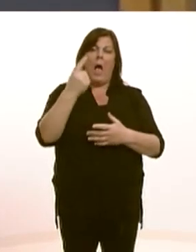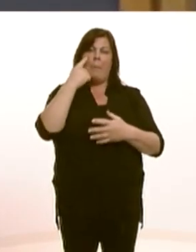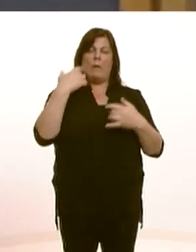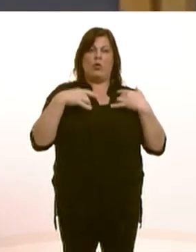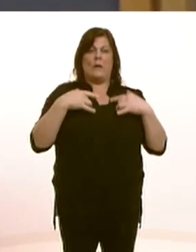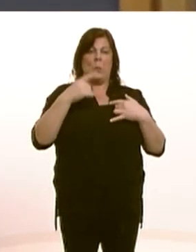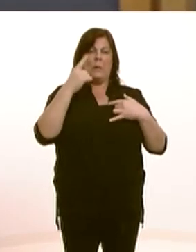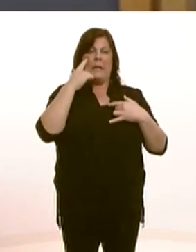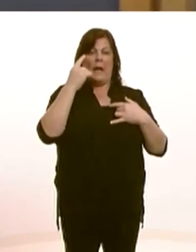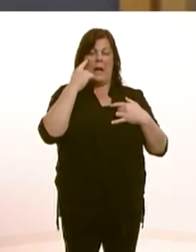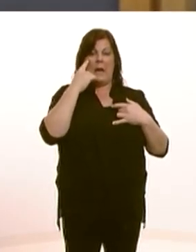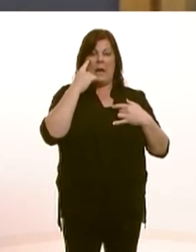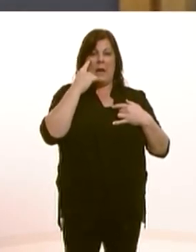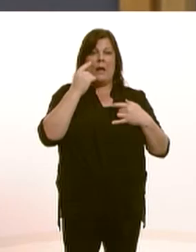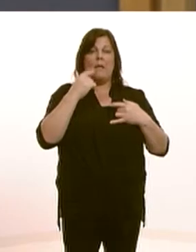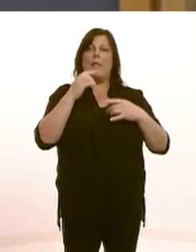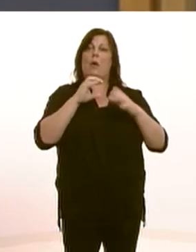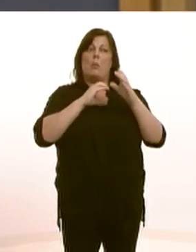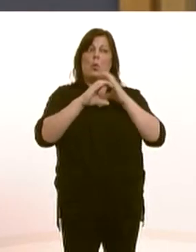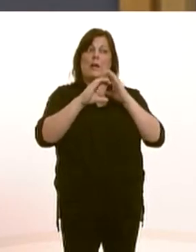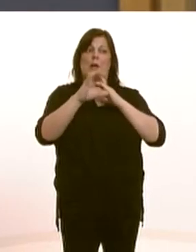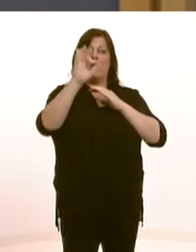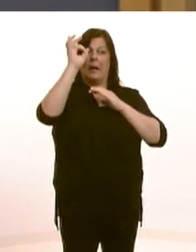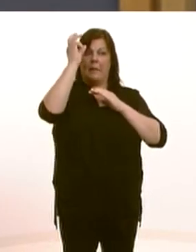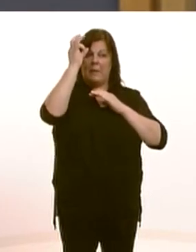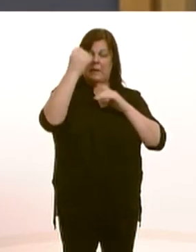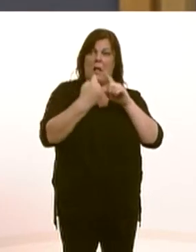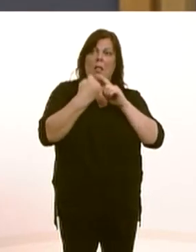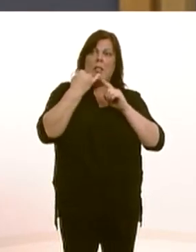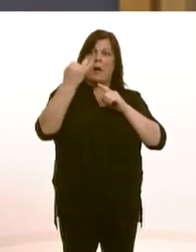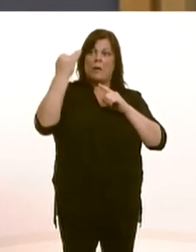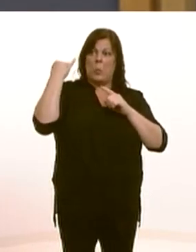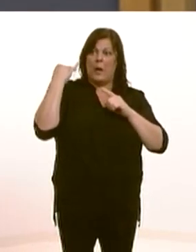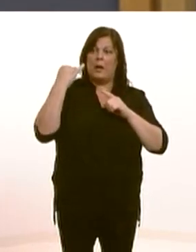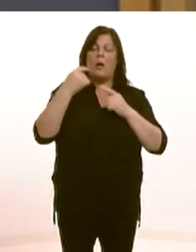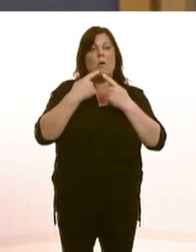to the communication committee last week, in which he said libraries are more than just